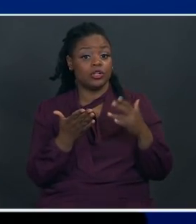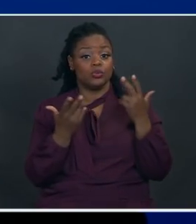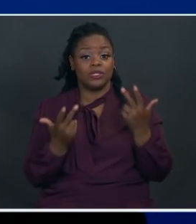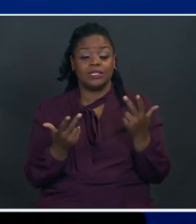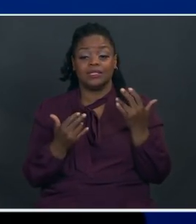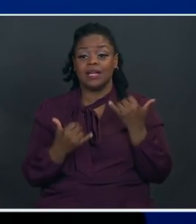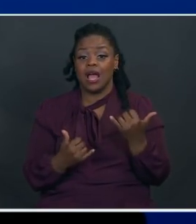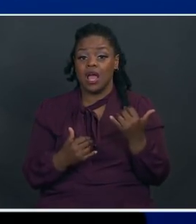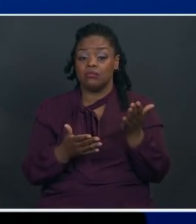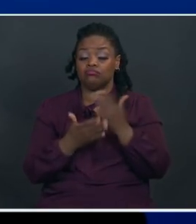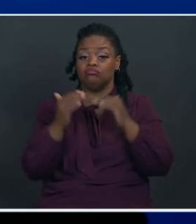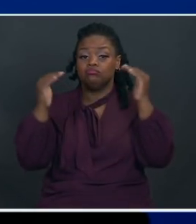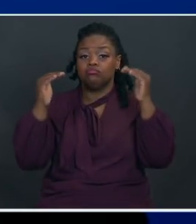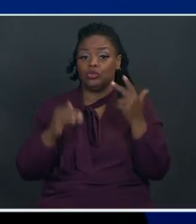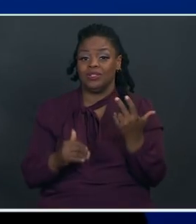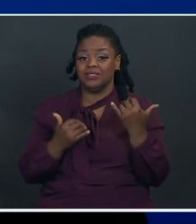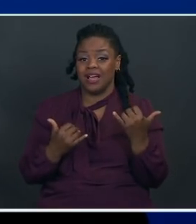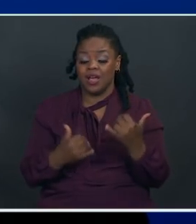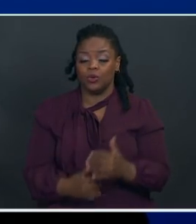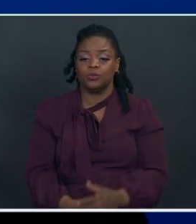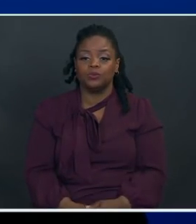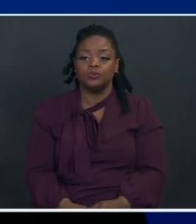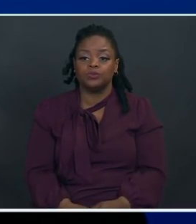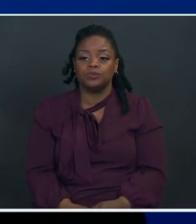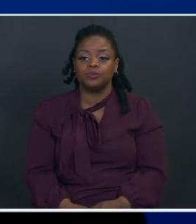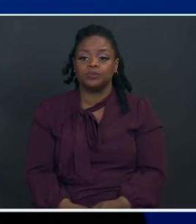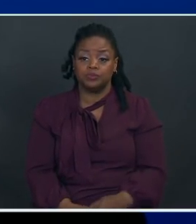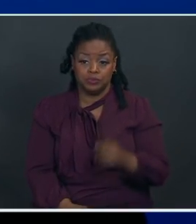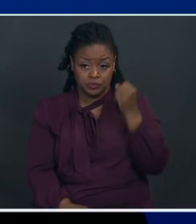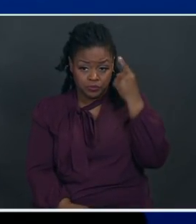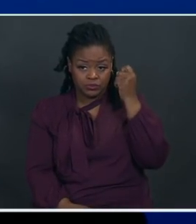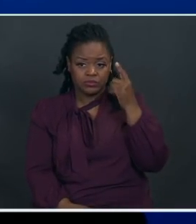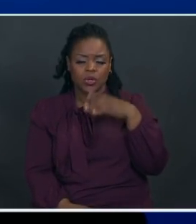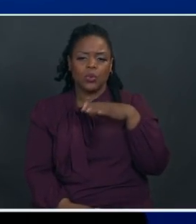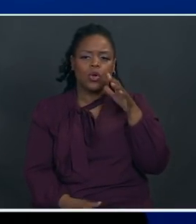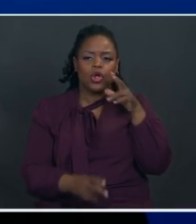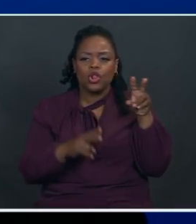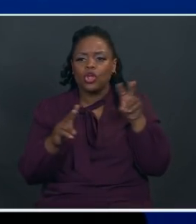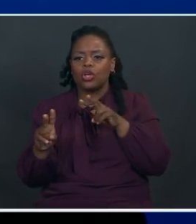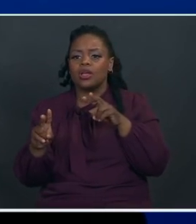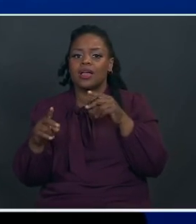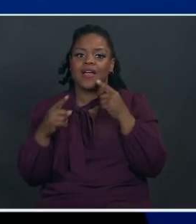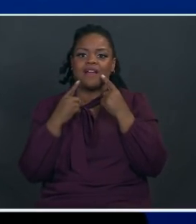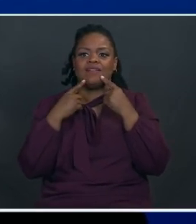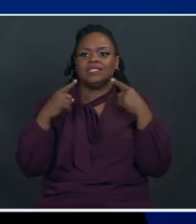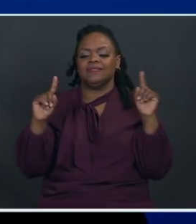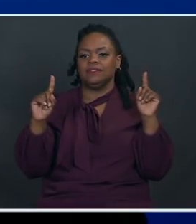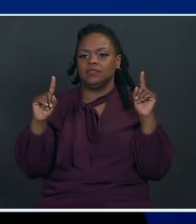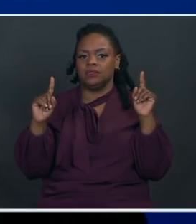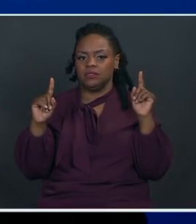a human adenovirus vector. But it is going to be looking at efficacy not only in the United States,